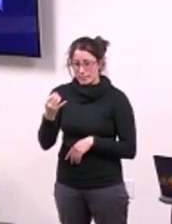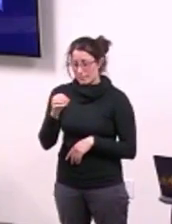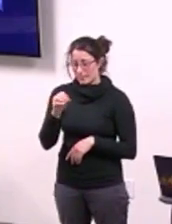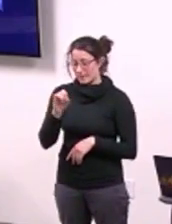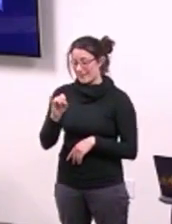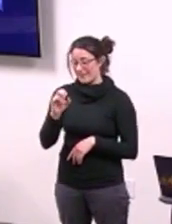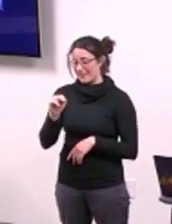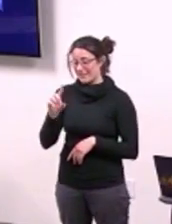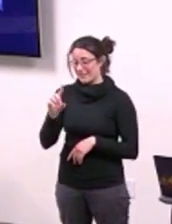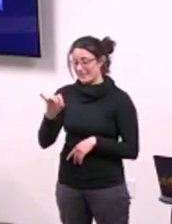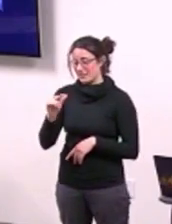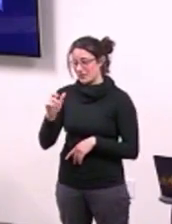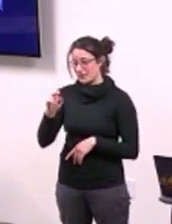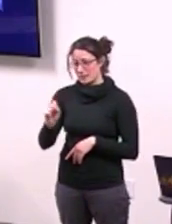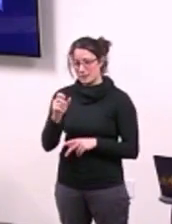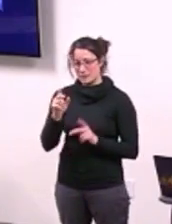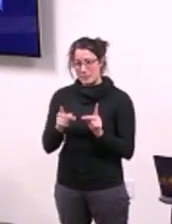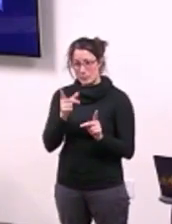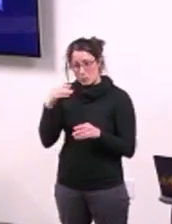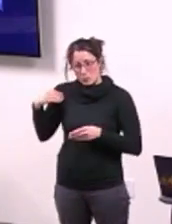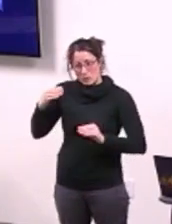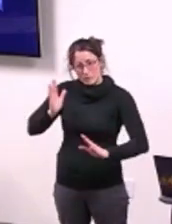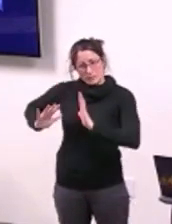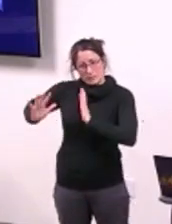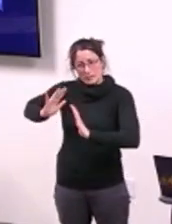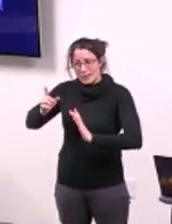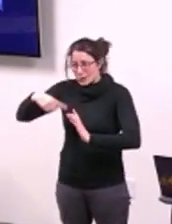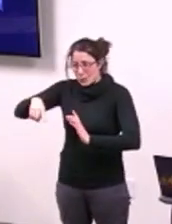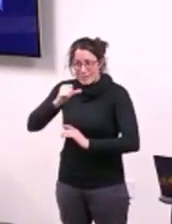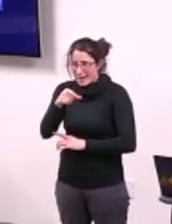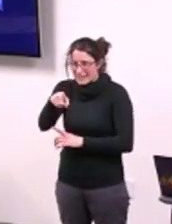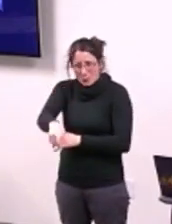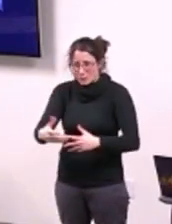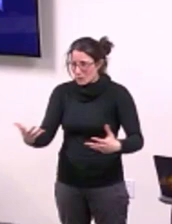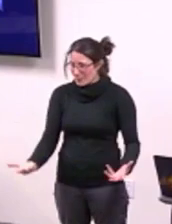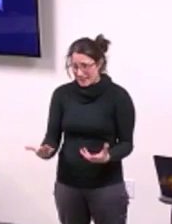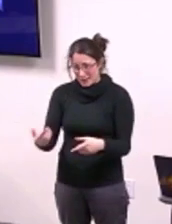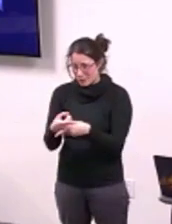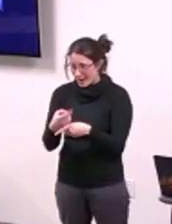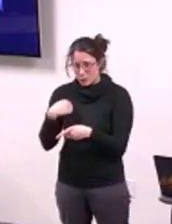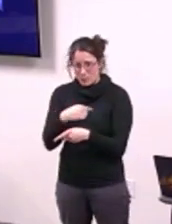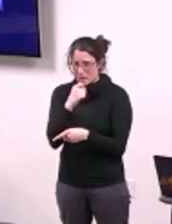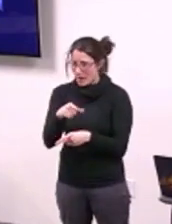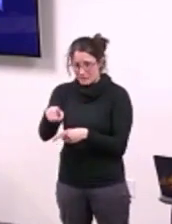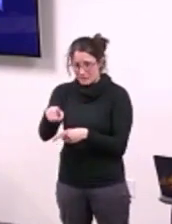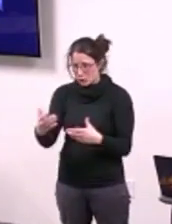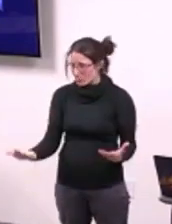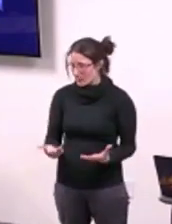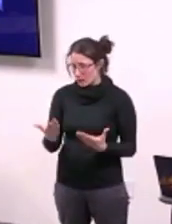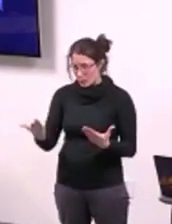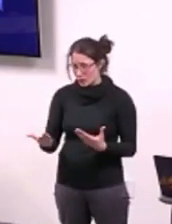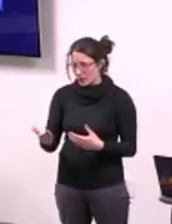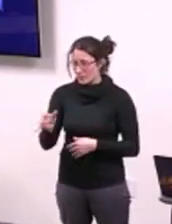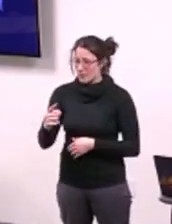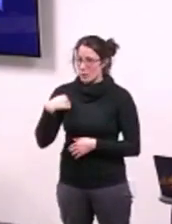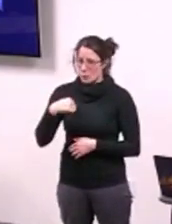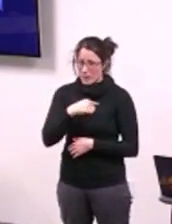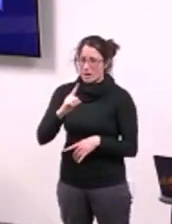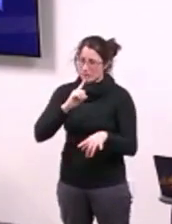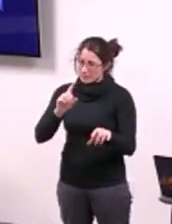you're not supposed to be here! You're not supposed to be here, so we are literally our ancestors' wildest dreams!